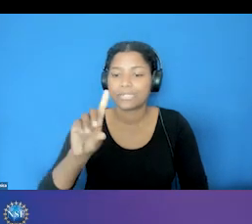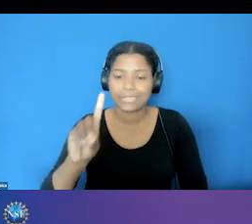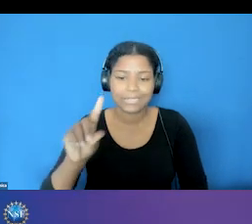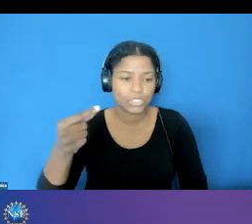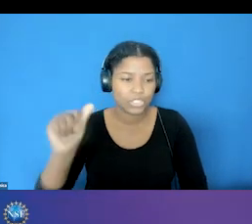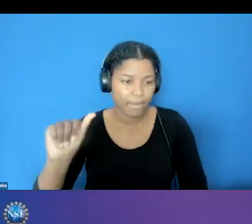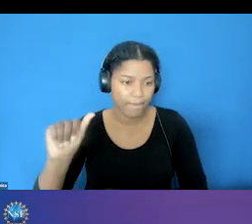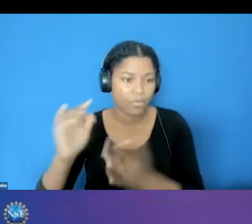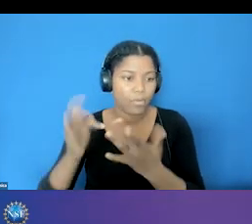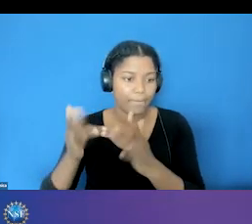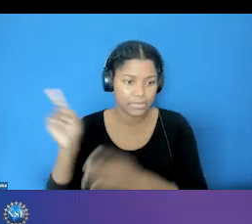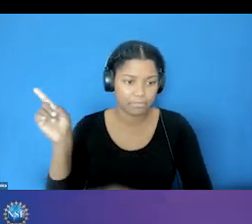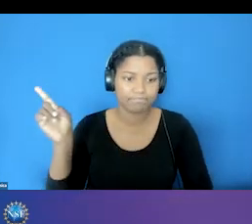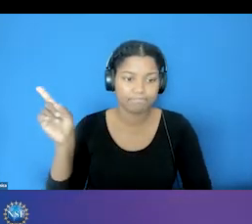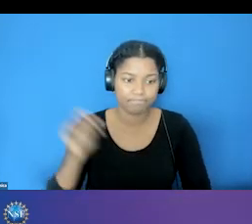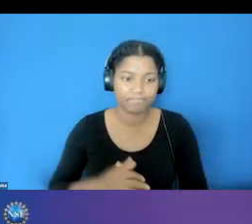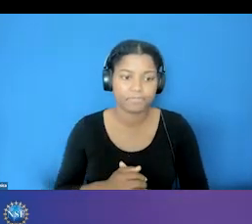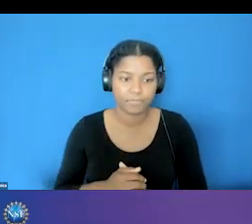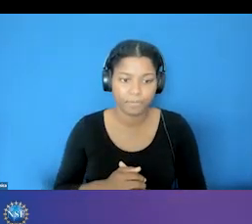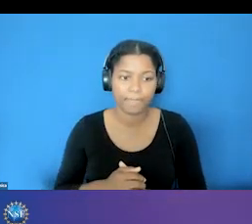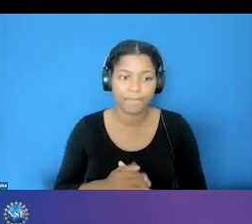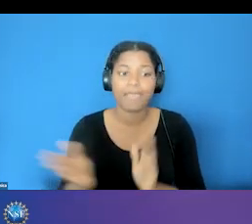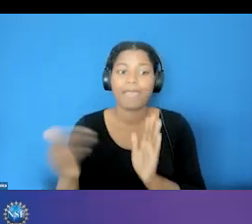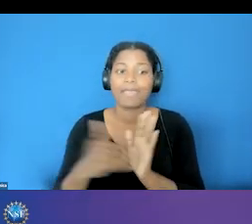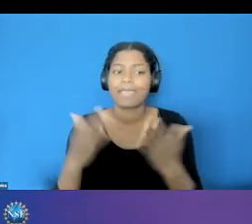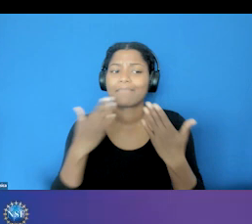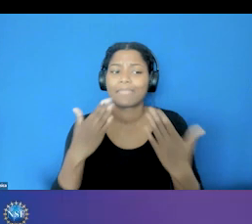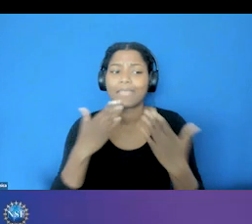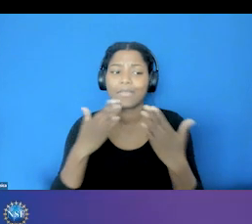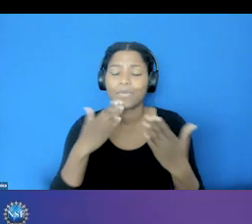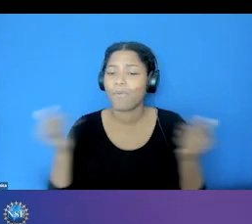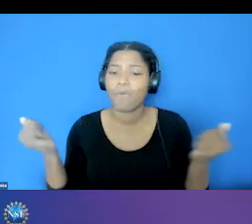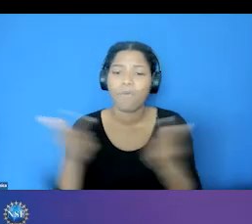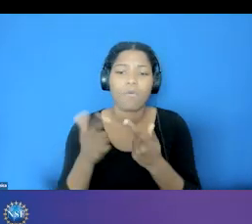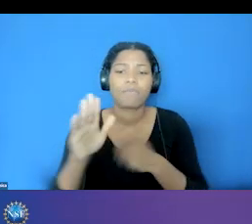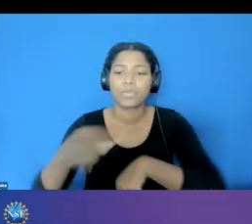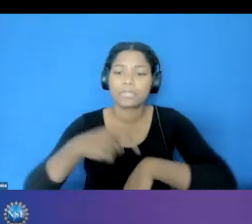So with that being said, once again, thank you all so much for your time.